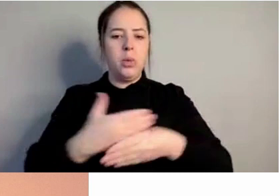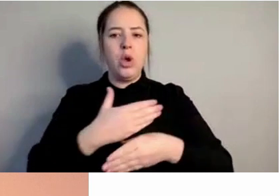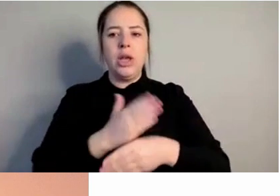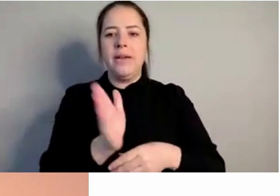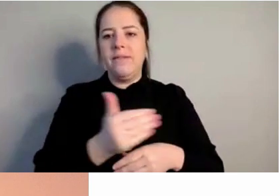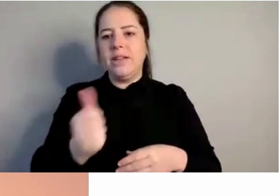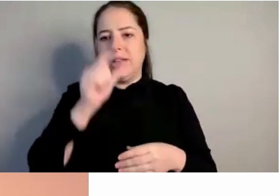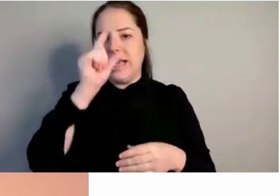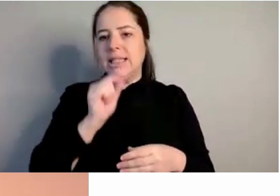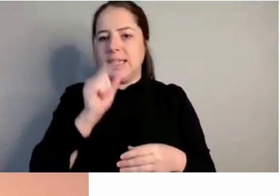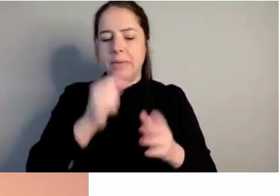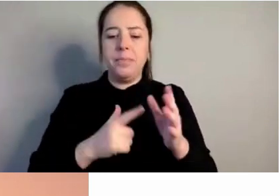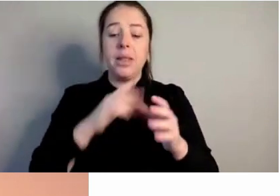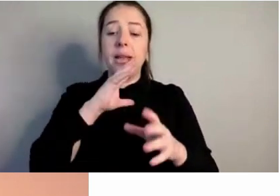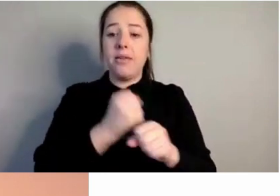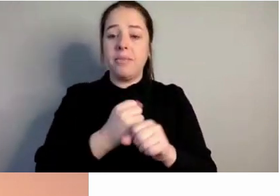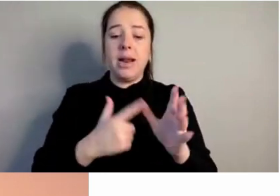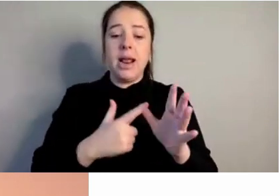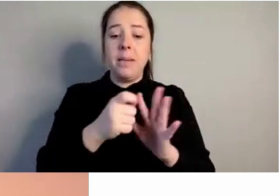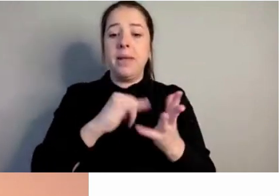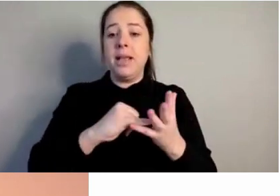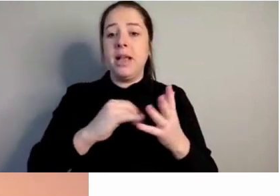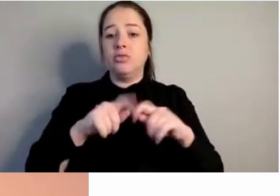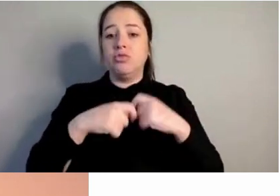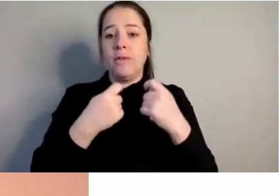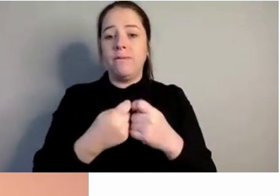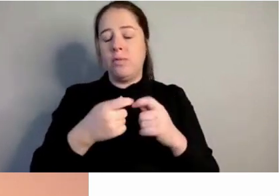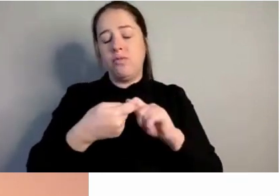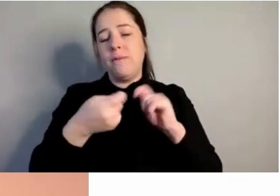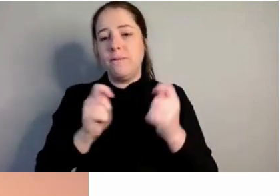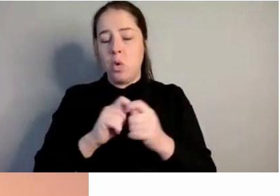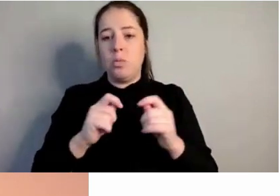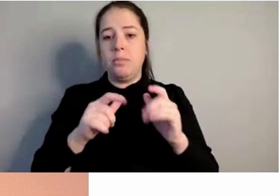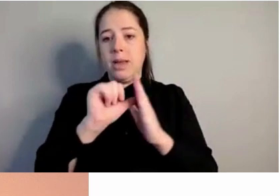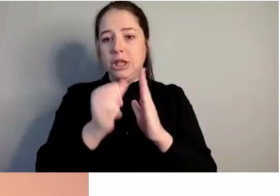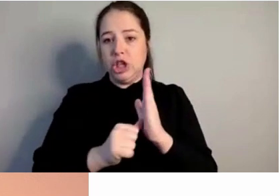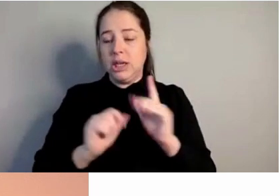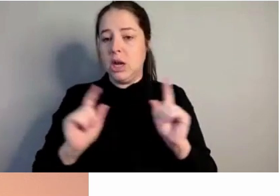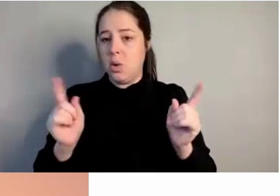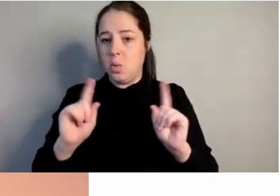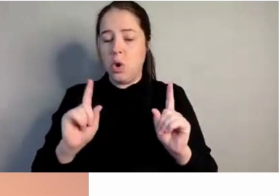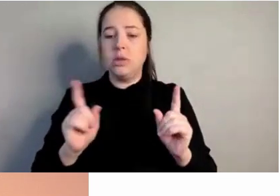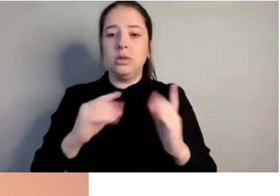The government's APS Reform agenda priorities are to make sure that the APS embodies integrity